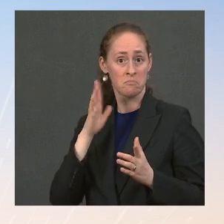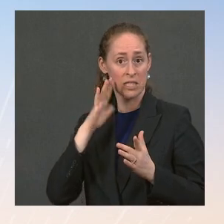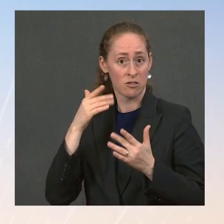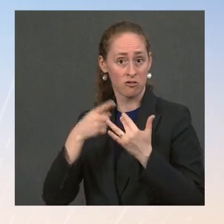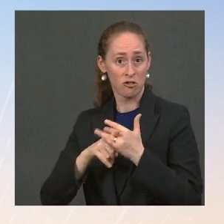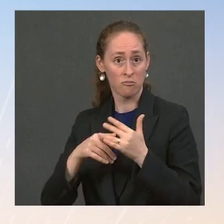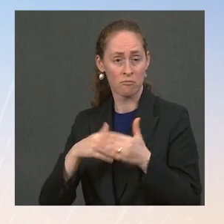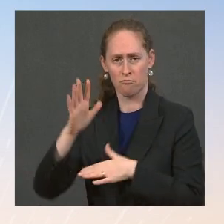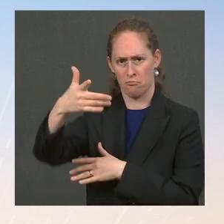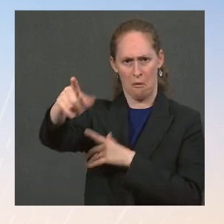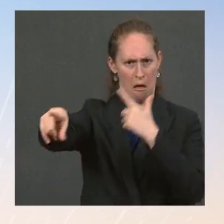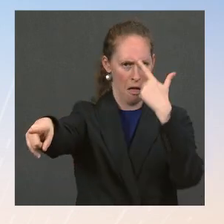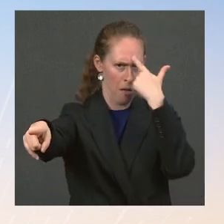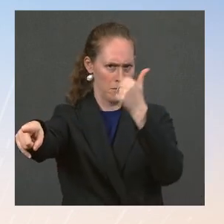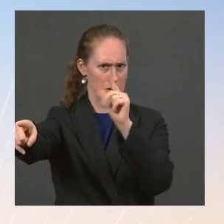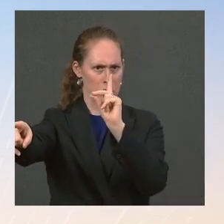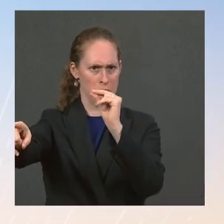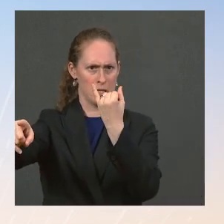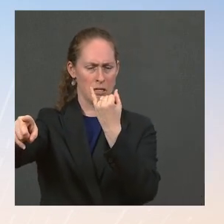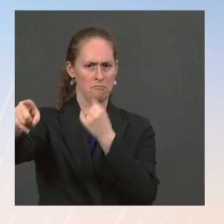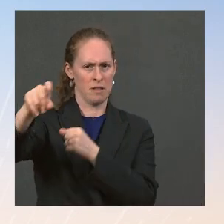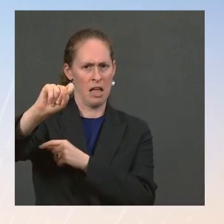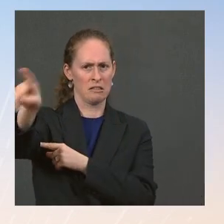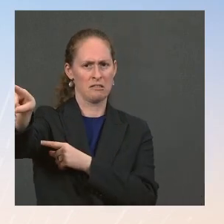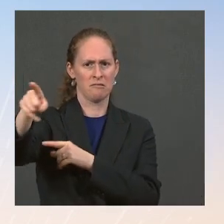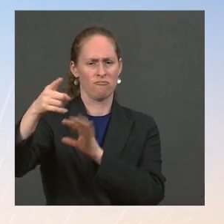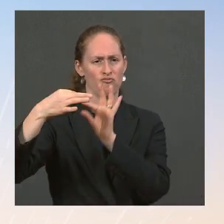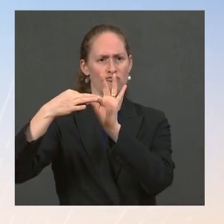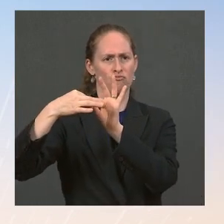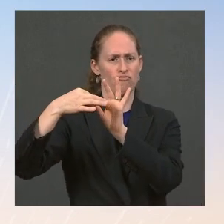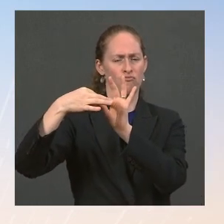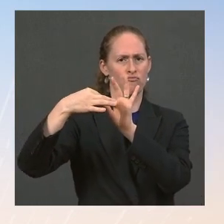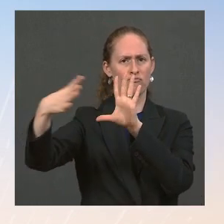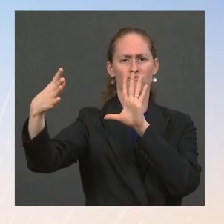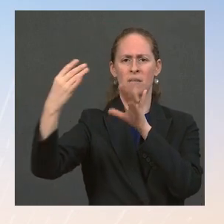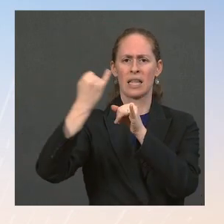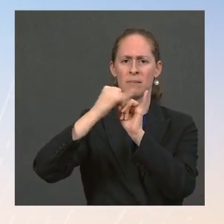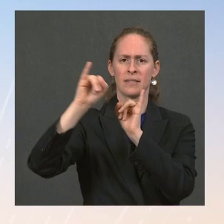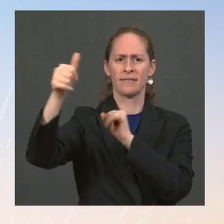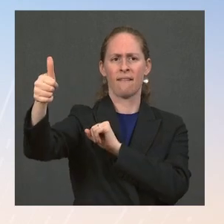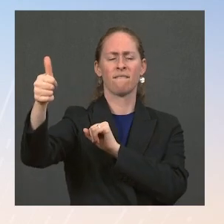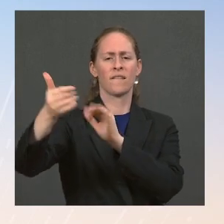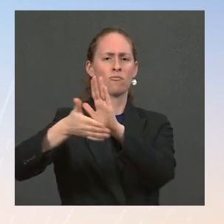Ms. Psaki: They're independent. They would -- they would determine any decision on criminal prosecutions. I'd point you to them and, of course, the committee.